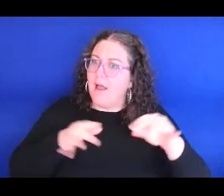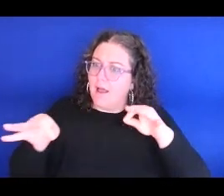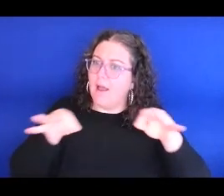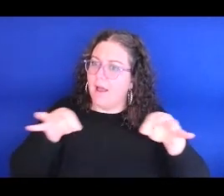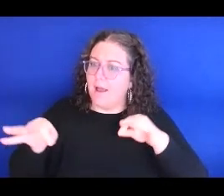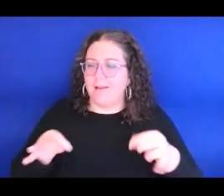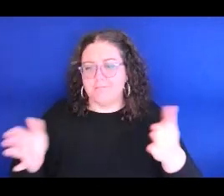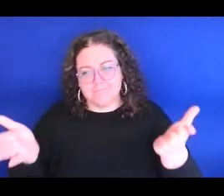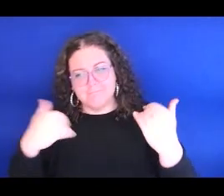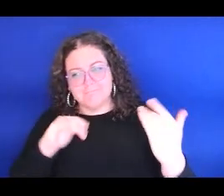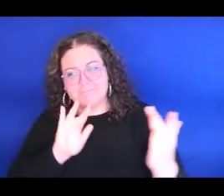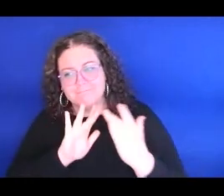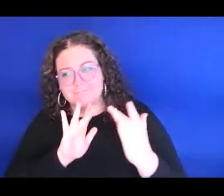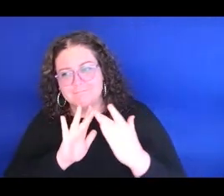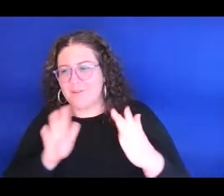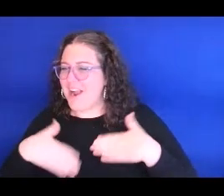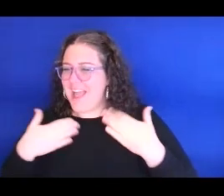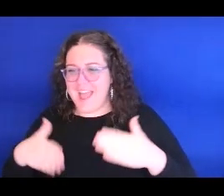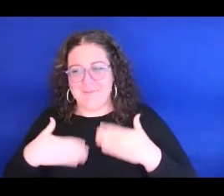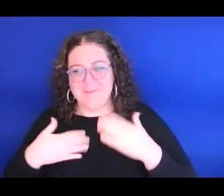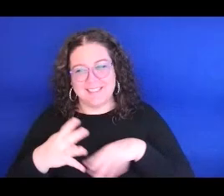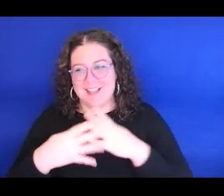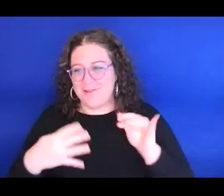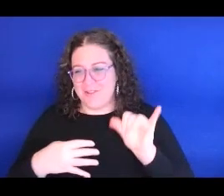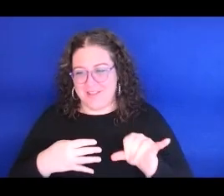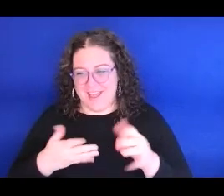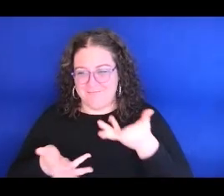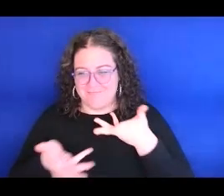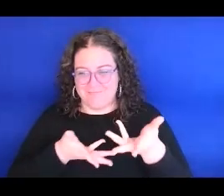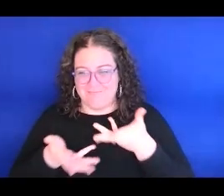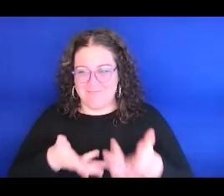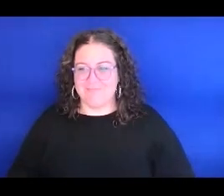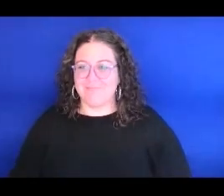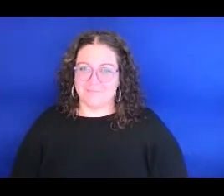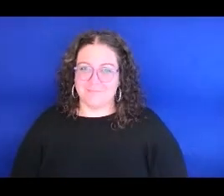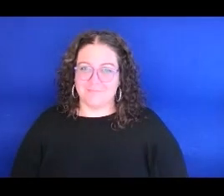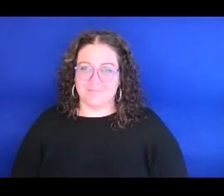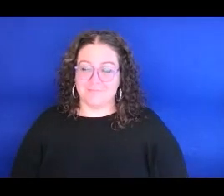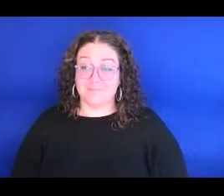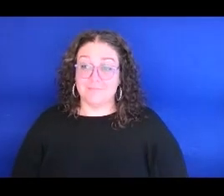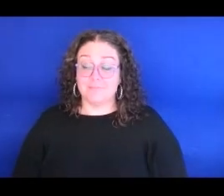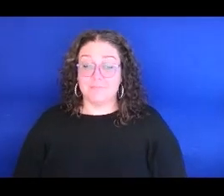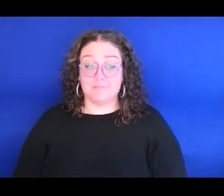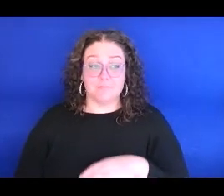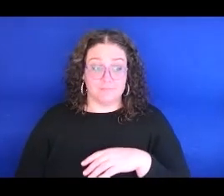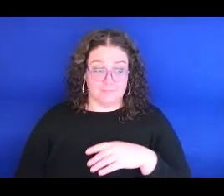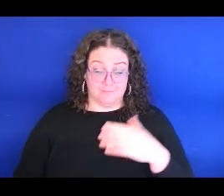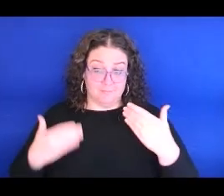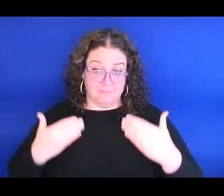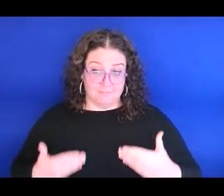free to reach out. We’d be happy to schedule one. [Lindsay] This is Linsday speaking.